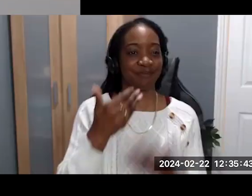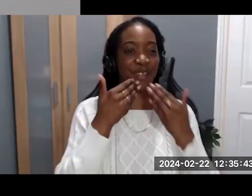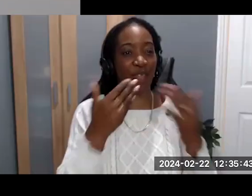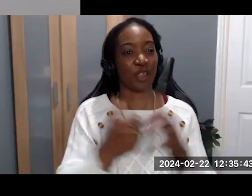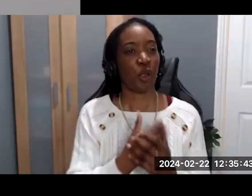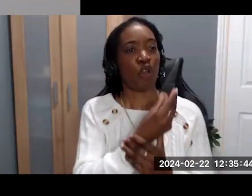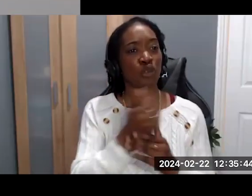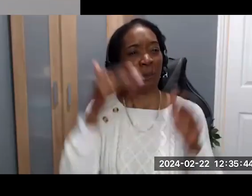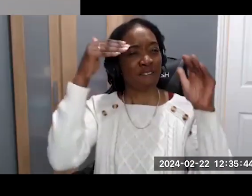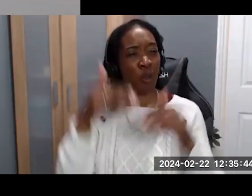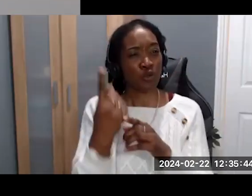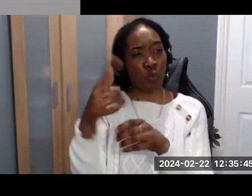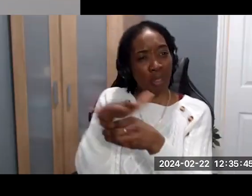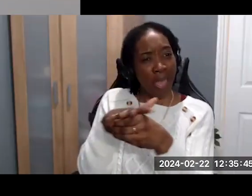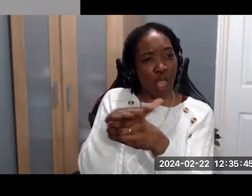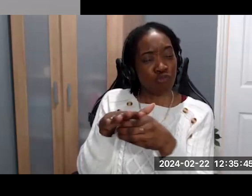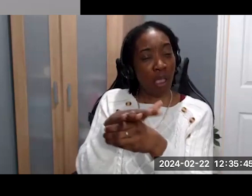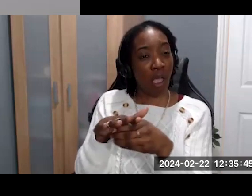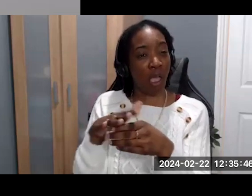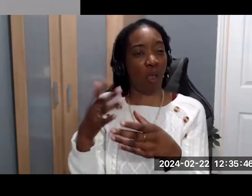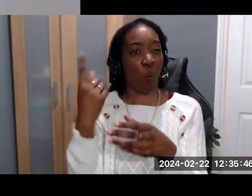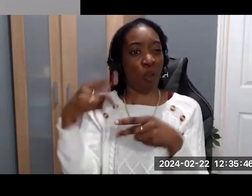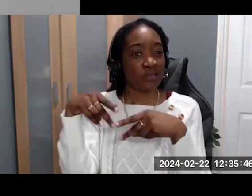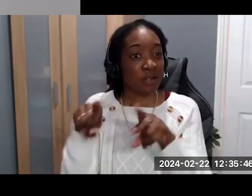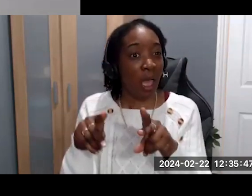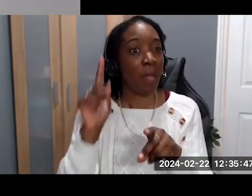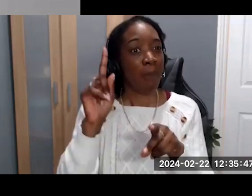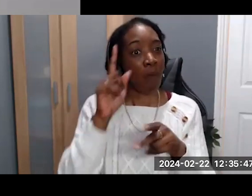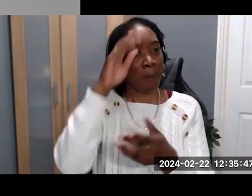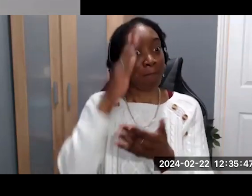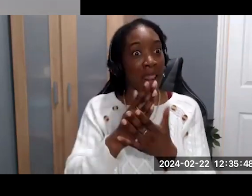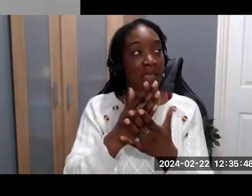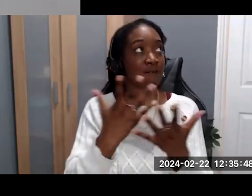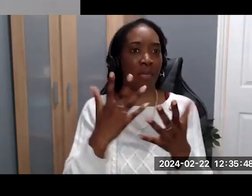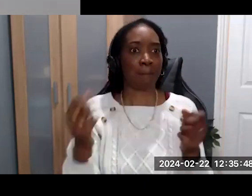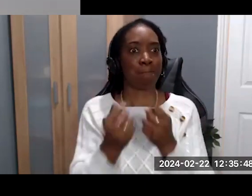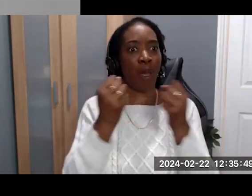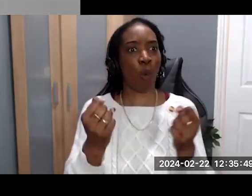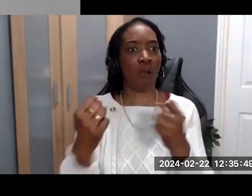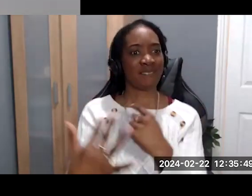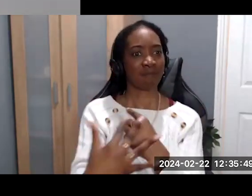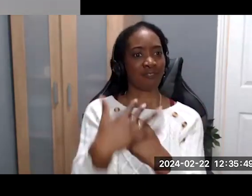but most since we believe very much in the power of contamination and interconnection where they